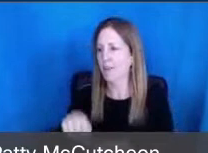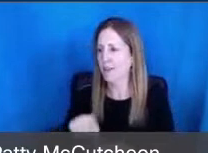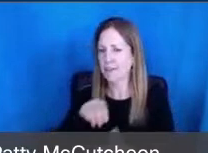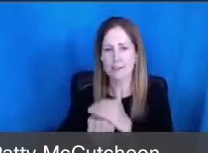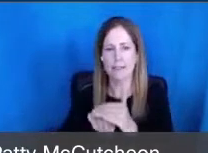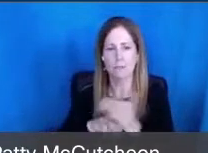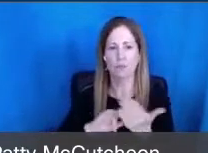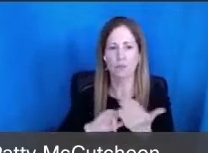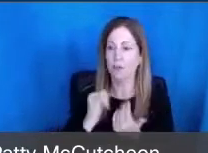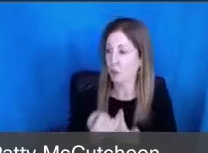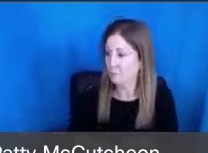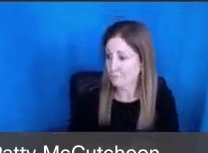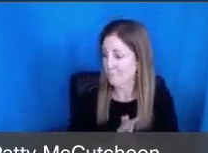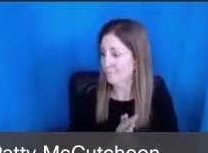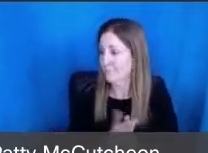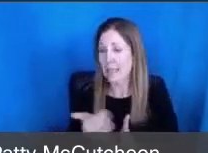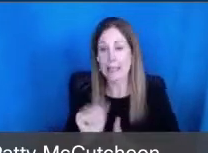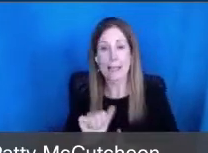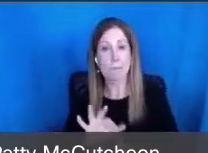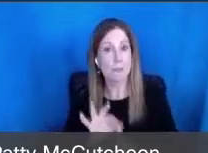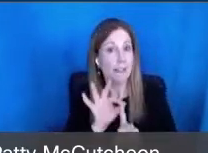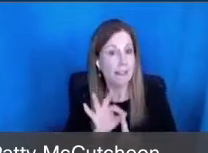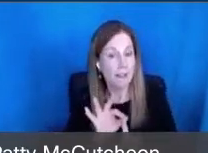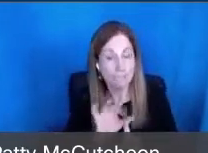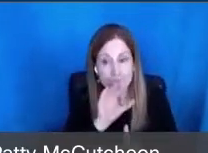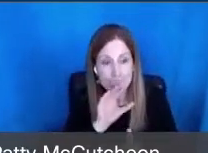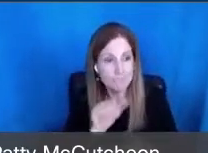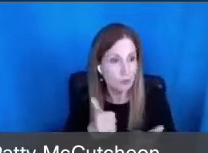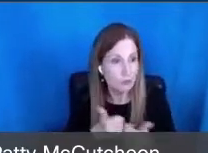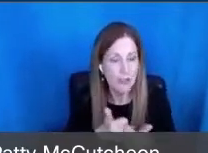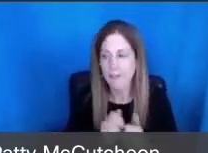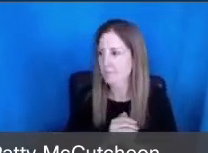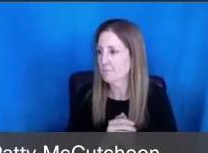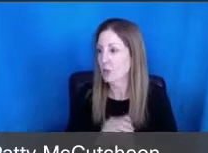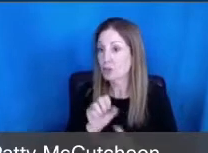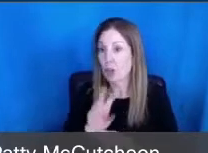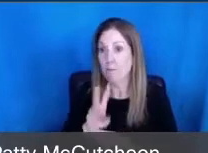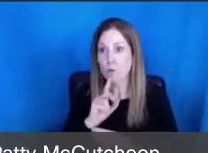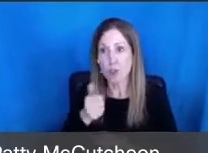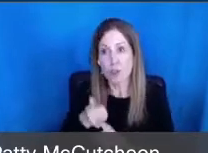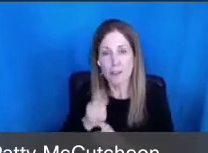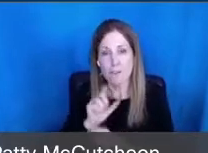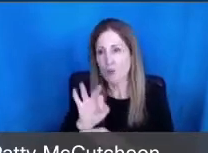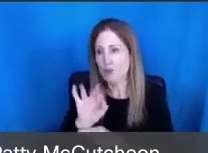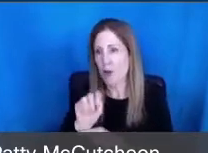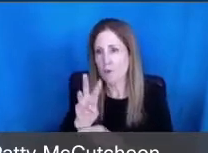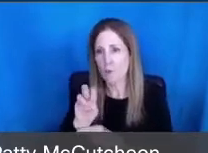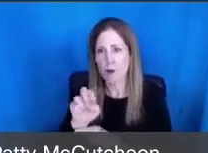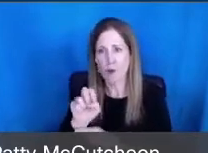Was there a particular challenge, like with a piece of software that you had to solve, or what was the kind of genesis of this work?